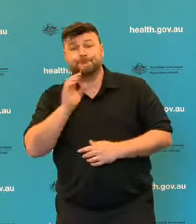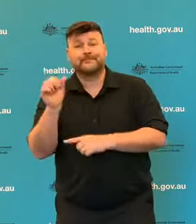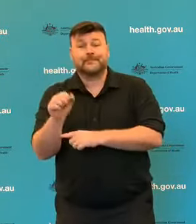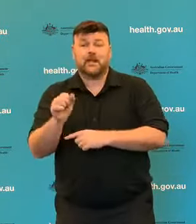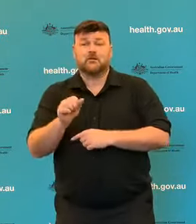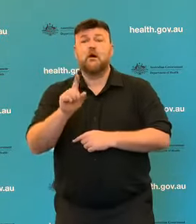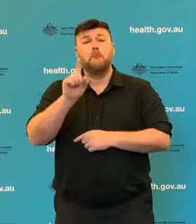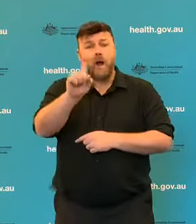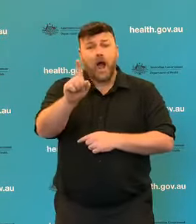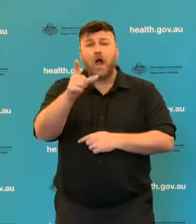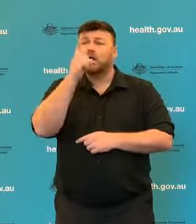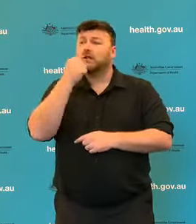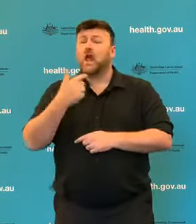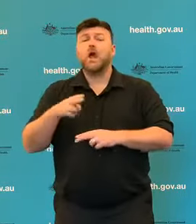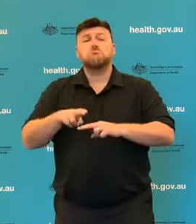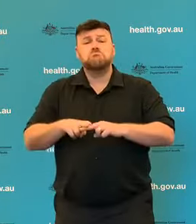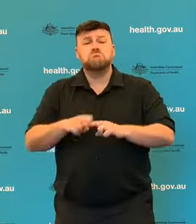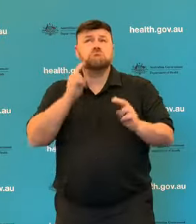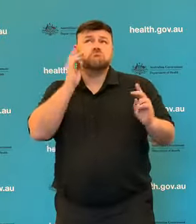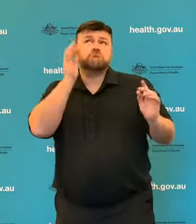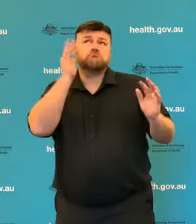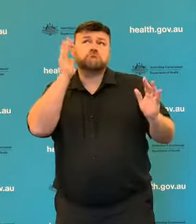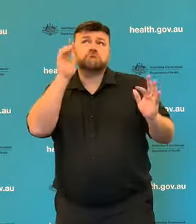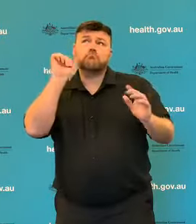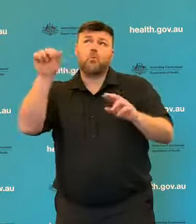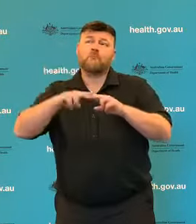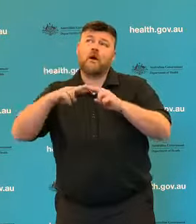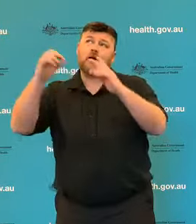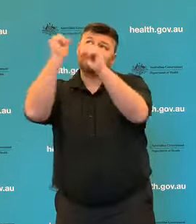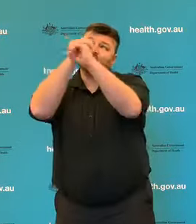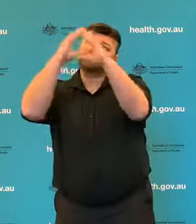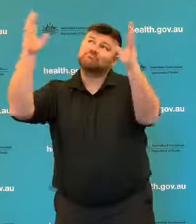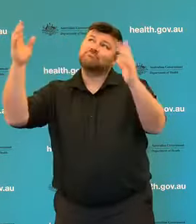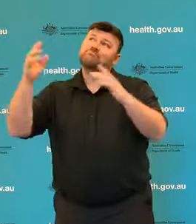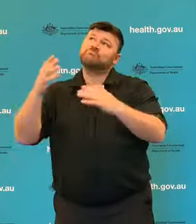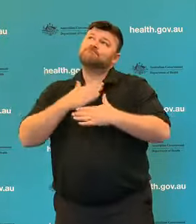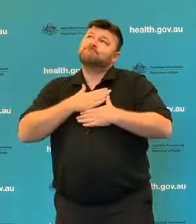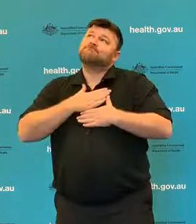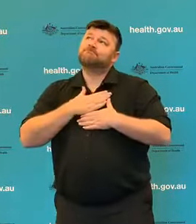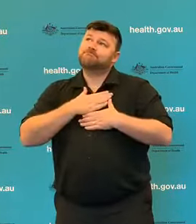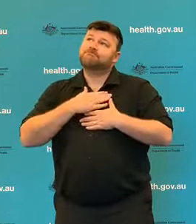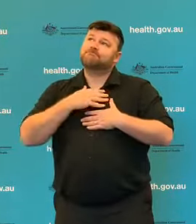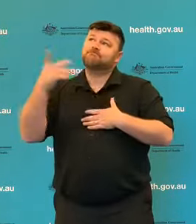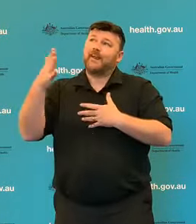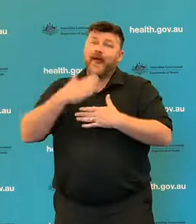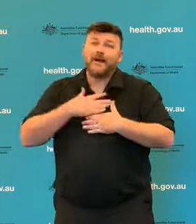reflect on our Dads and the love and the wisdom that they shared with us and to think about what he would have had to say